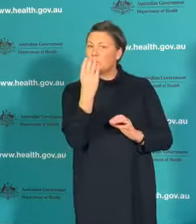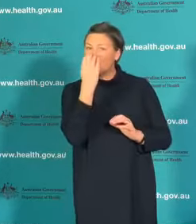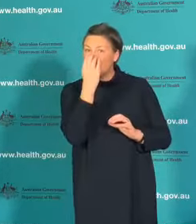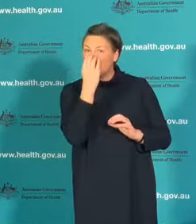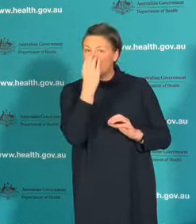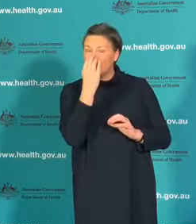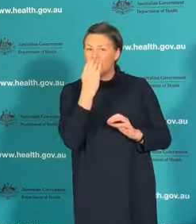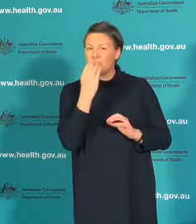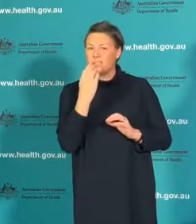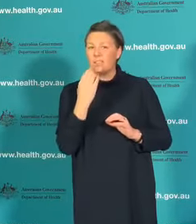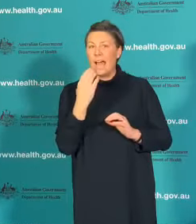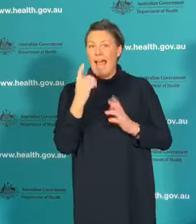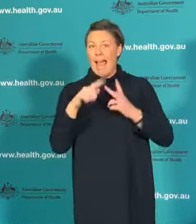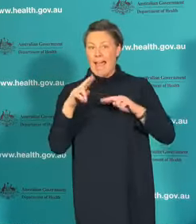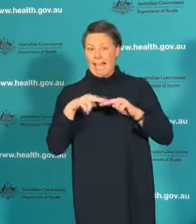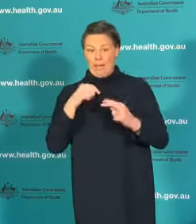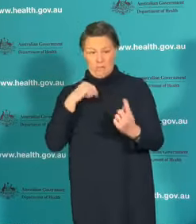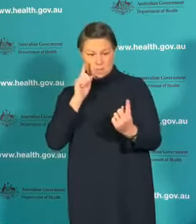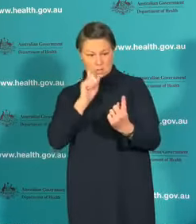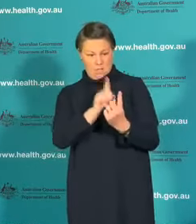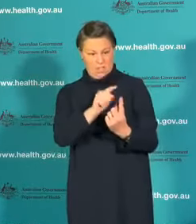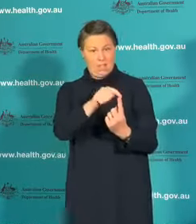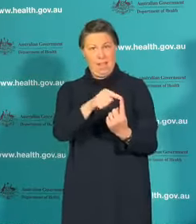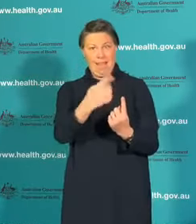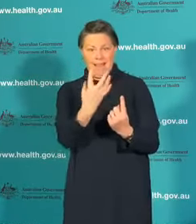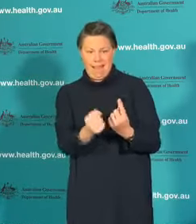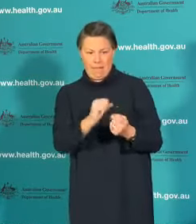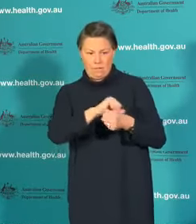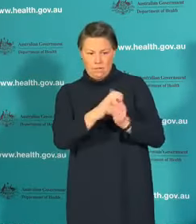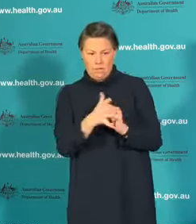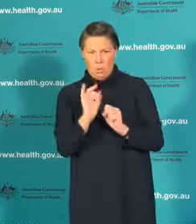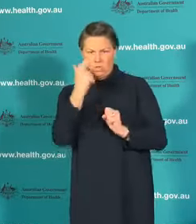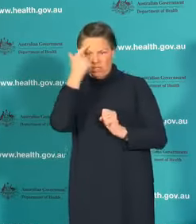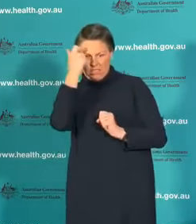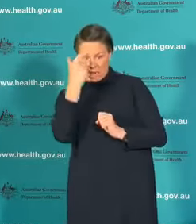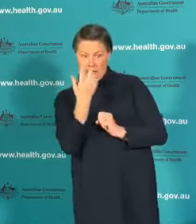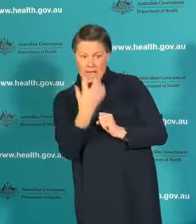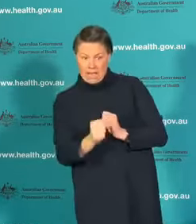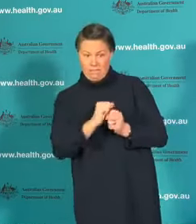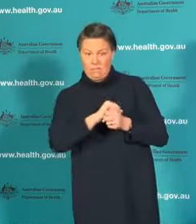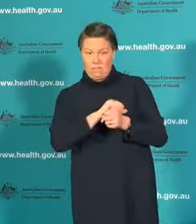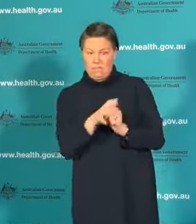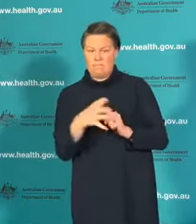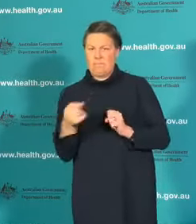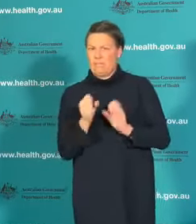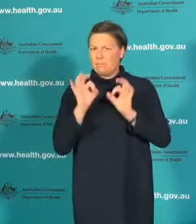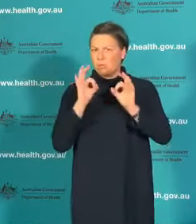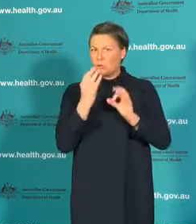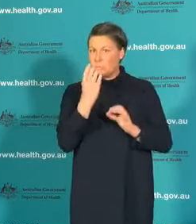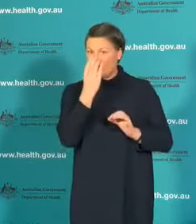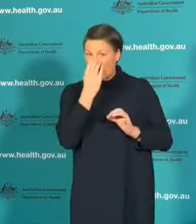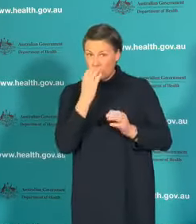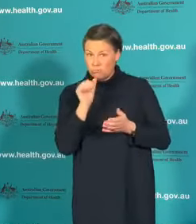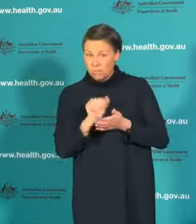people with COVID-19 or suspected of having COVID-19. Is that correct Nour? Reporter: That's right.